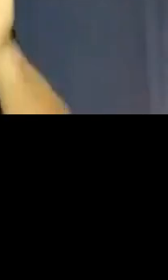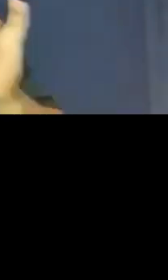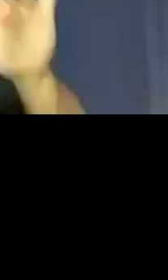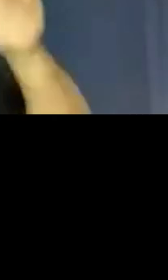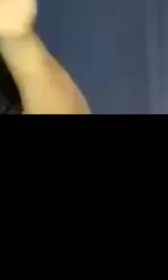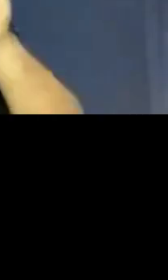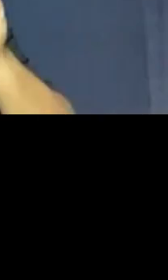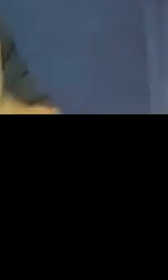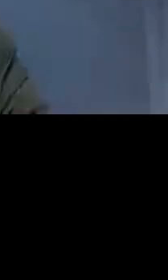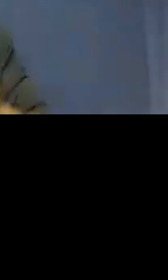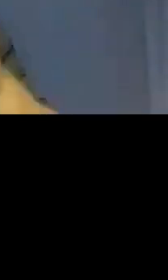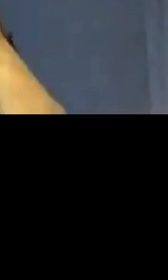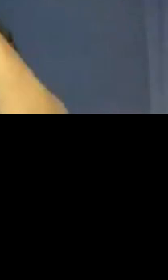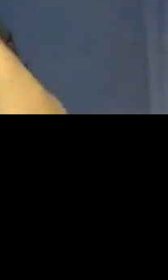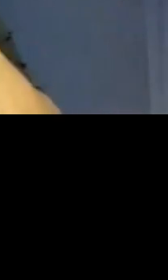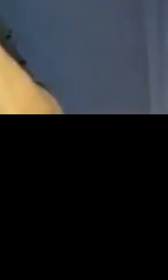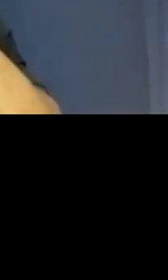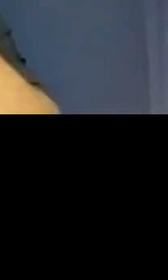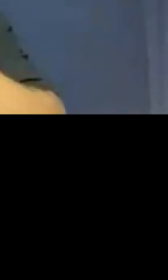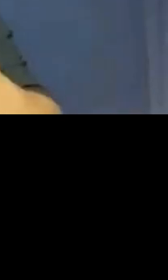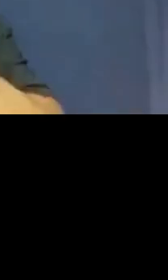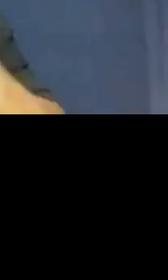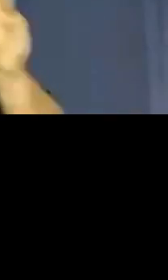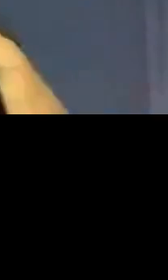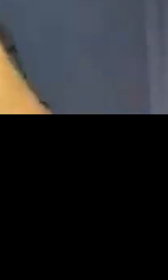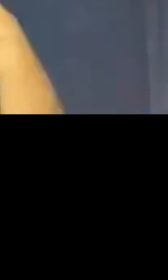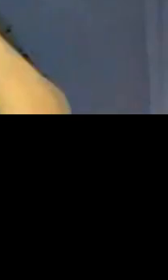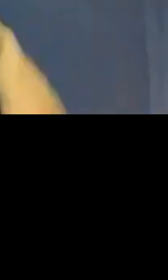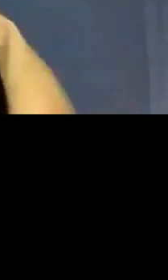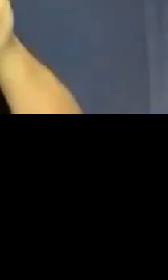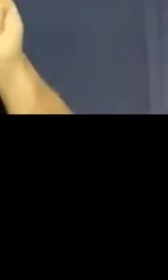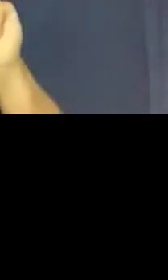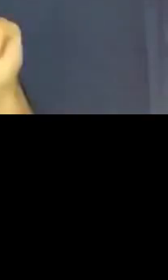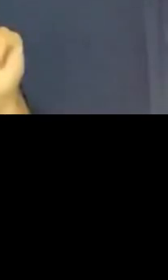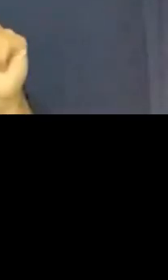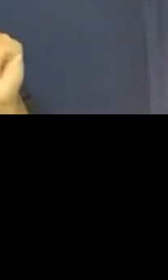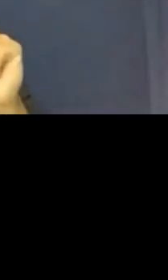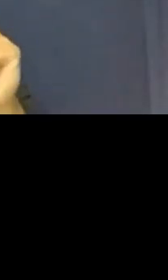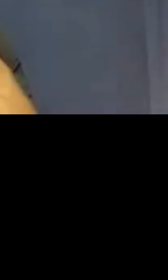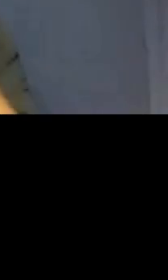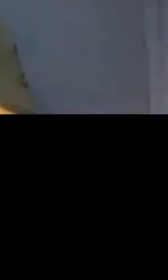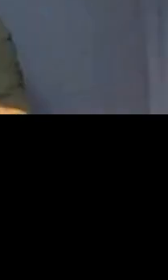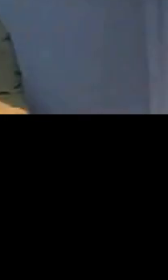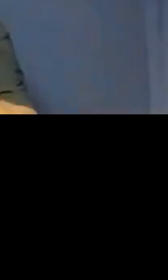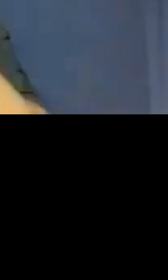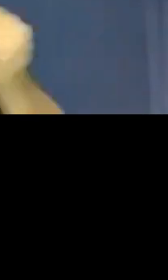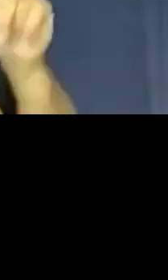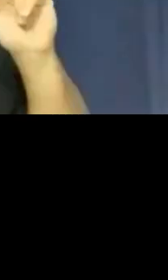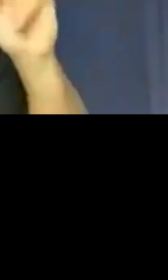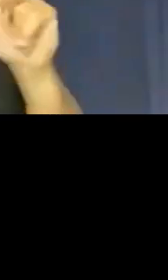onto our website, we will include the Q&A and we will send links out so folks know when that's available.